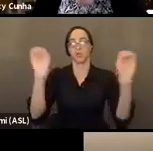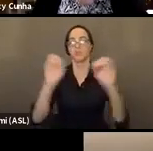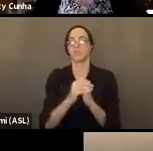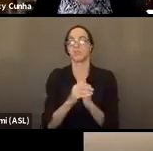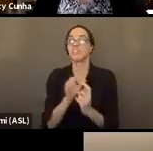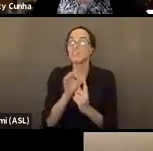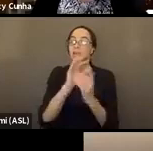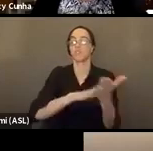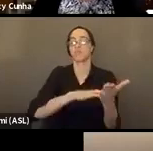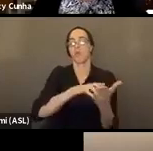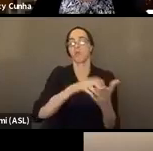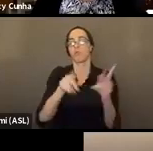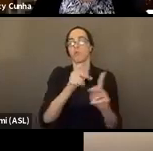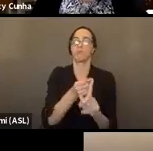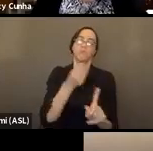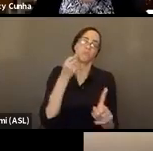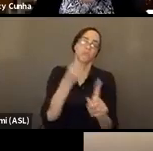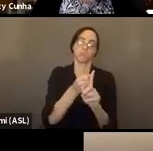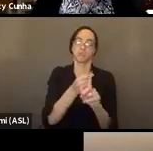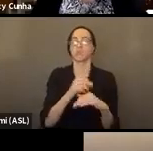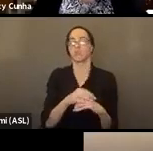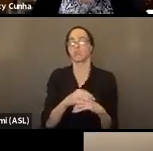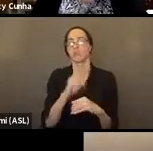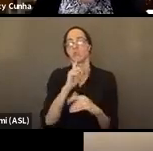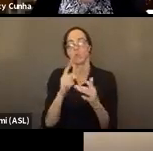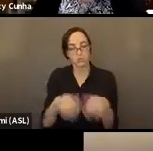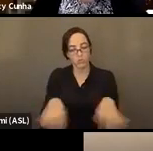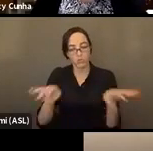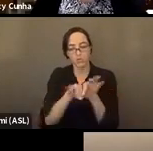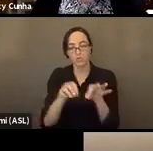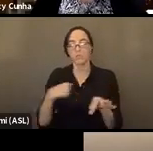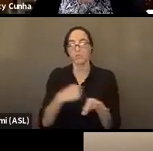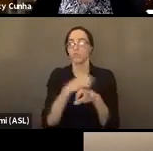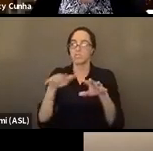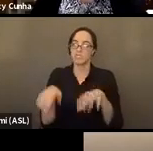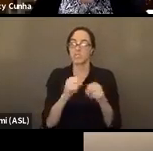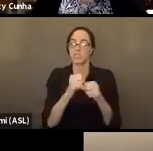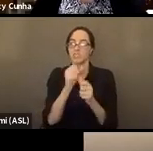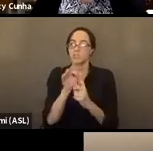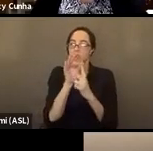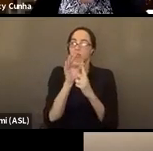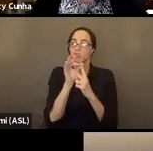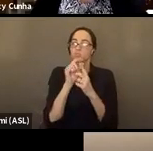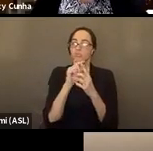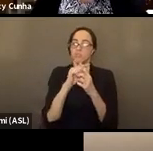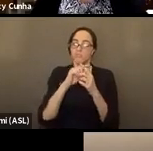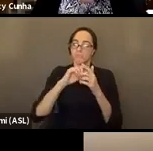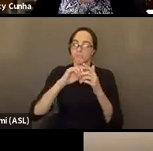we do take special measures to make sure that we have those plans in place and are prepared